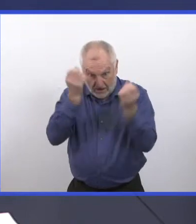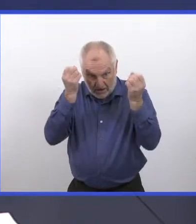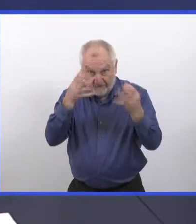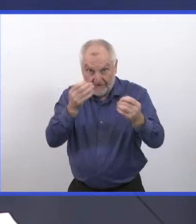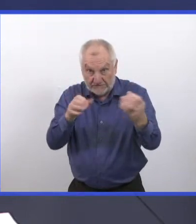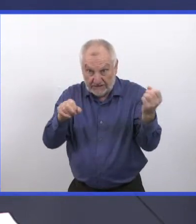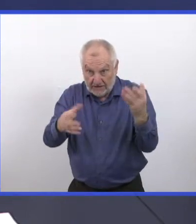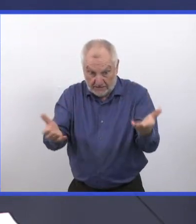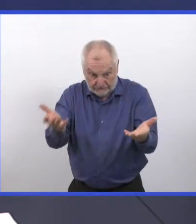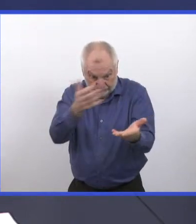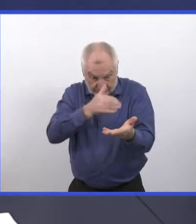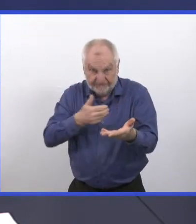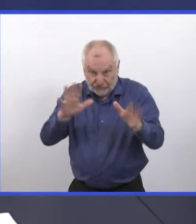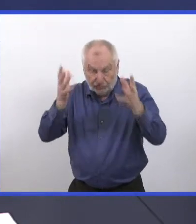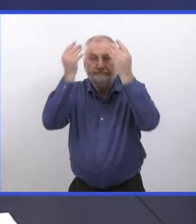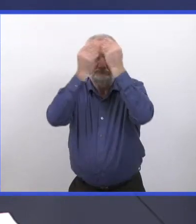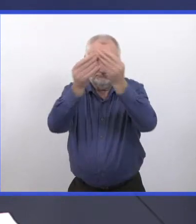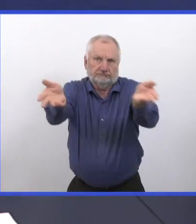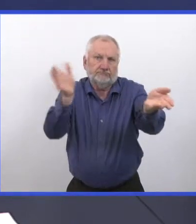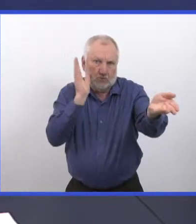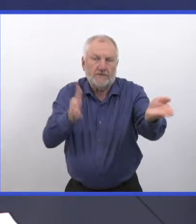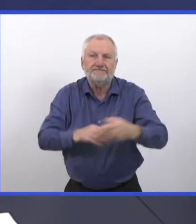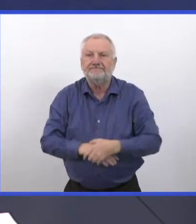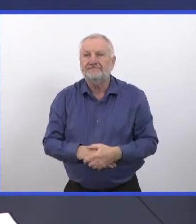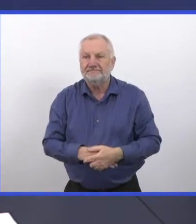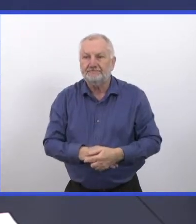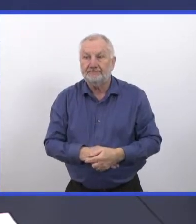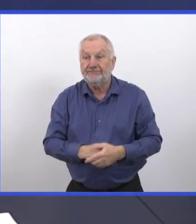Non-medical masks, you know, they vary in design and fabrics.